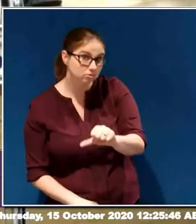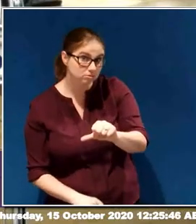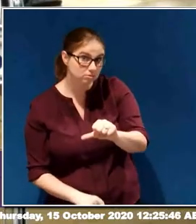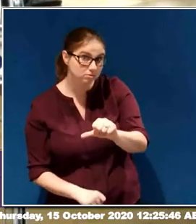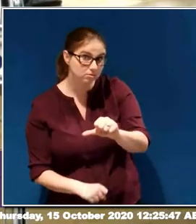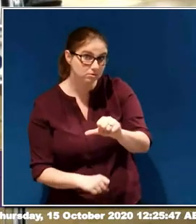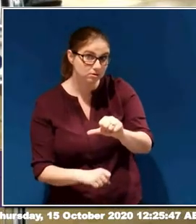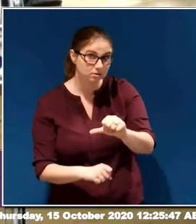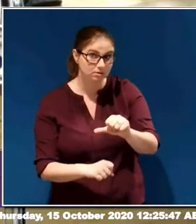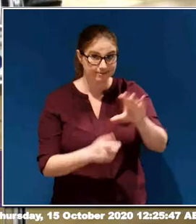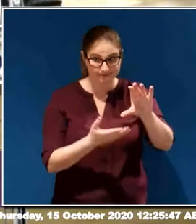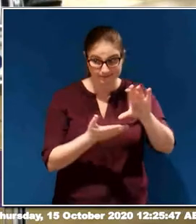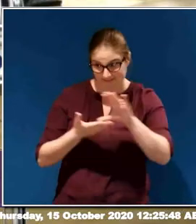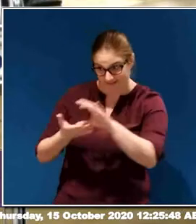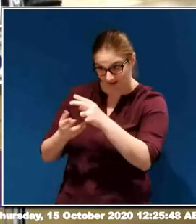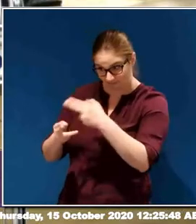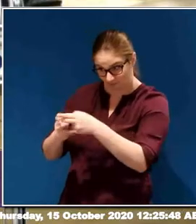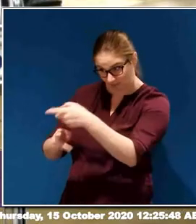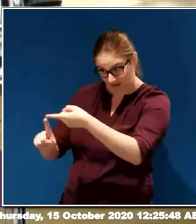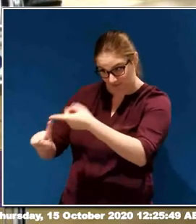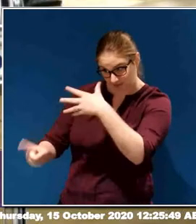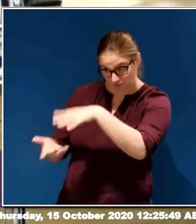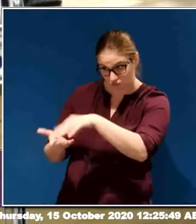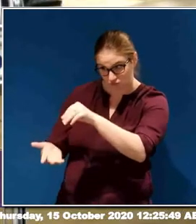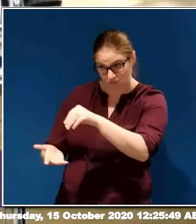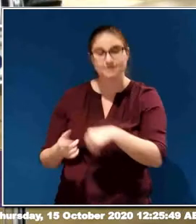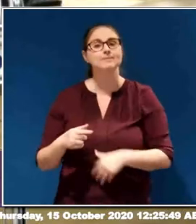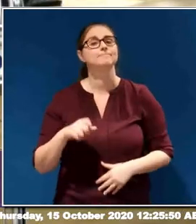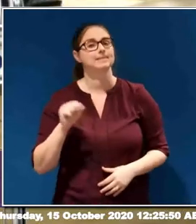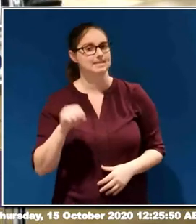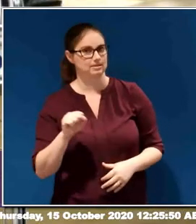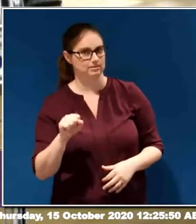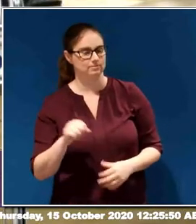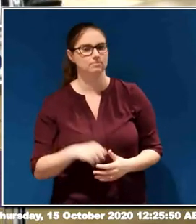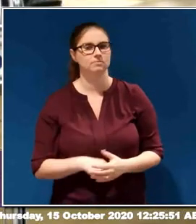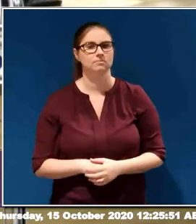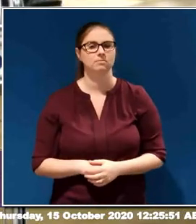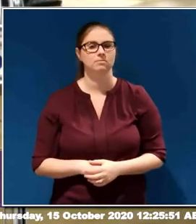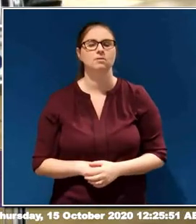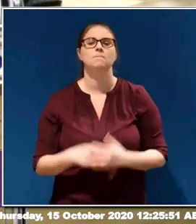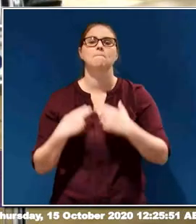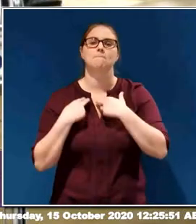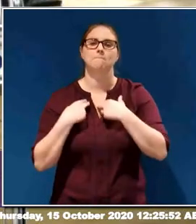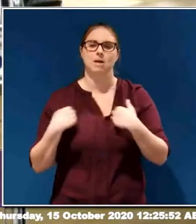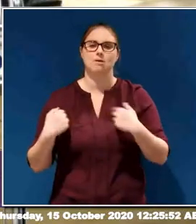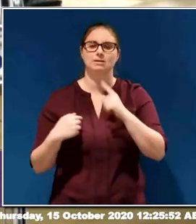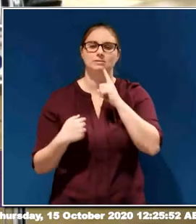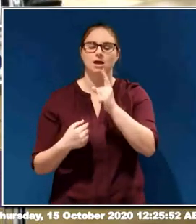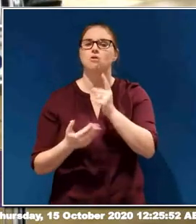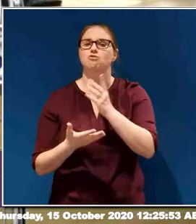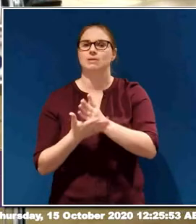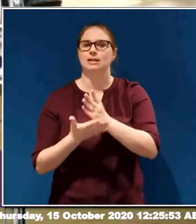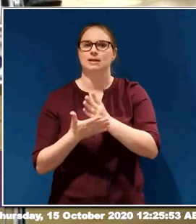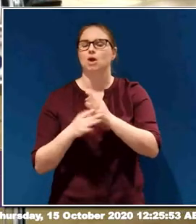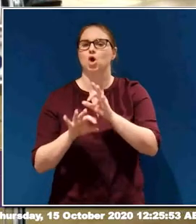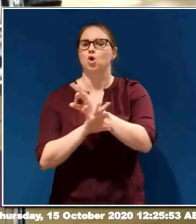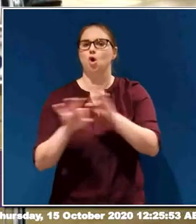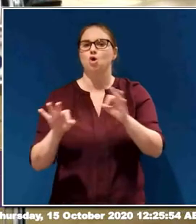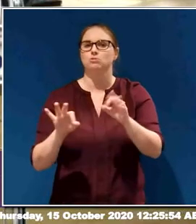OK. As compared to it is your understanding that there is a formal requirement within the Department of Education that mandates that it is used in that way?